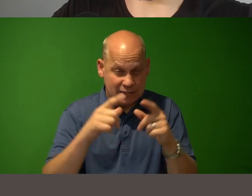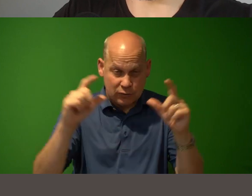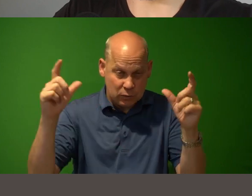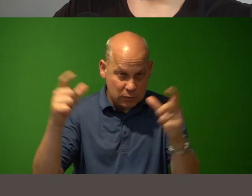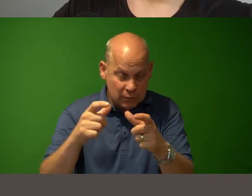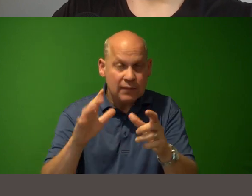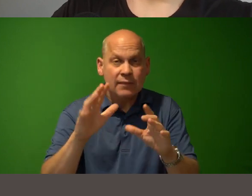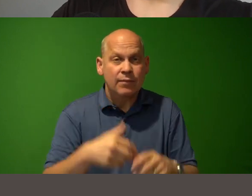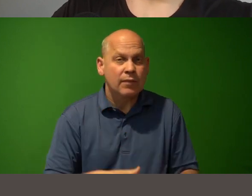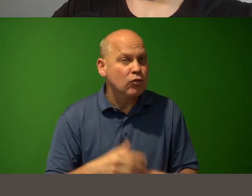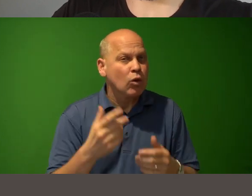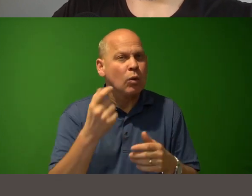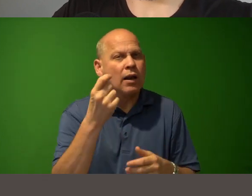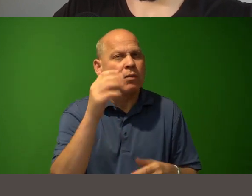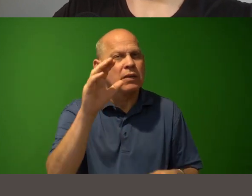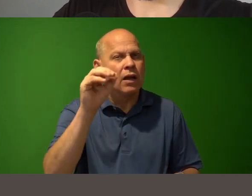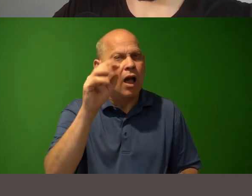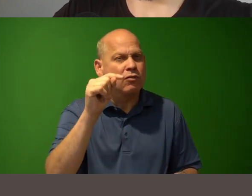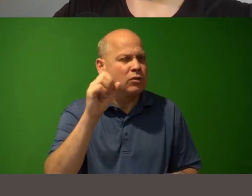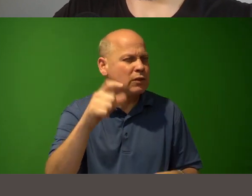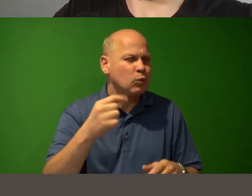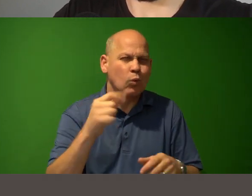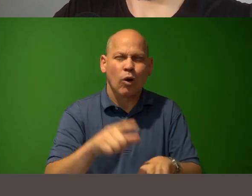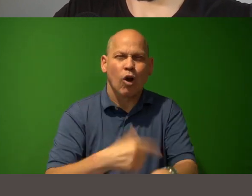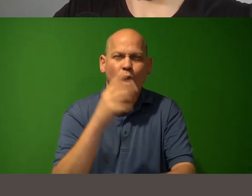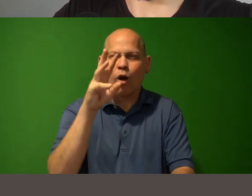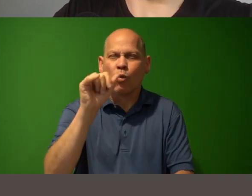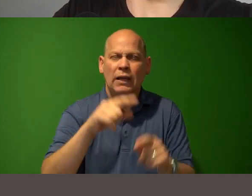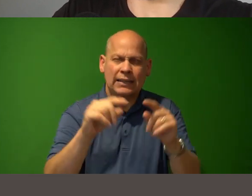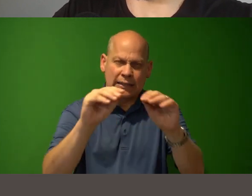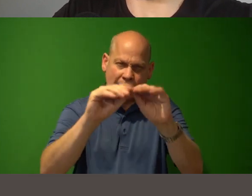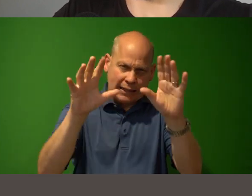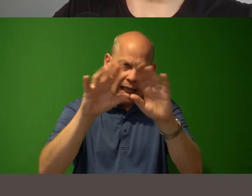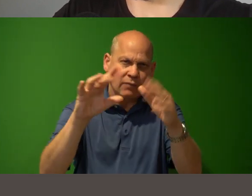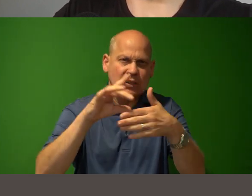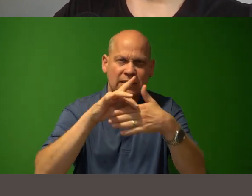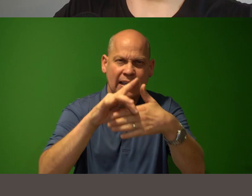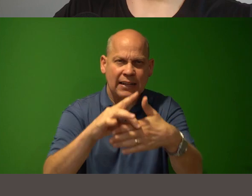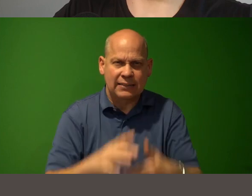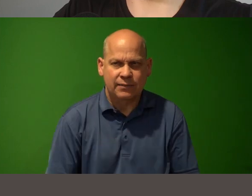So with a little bit of contrast can go a long way in clarifying your content.